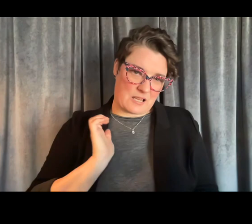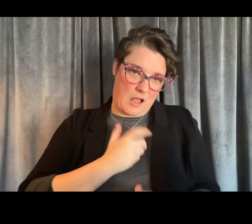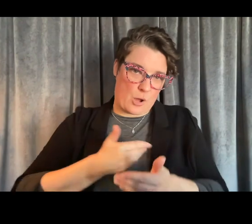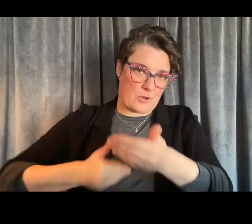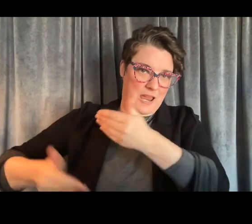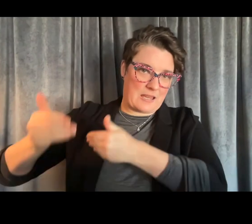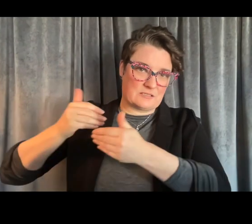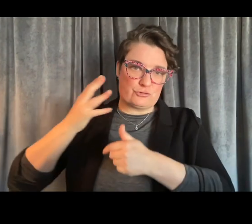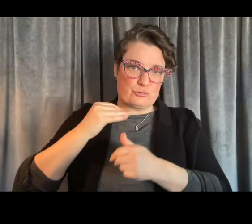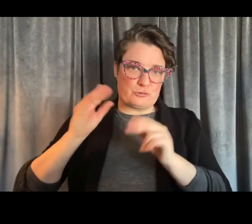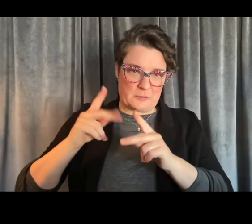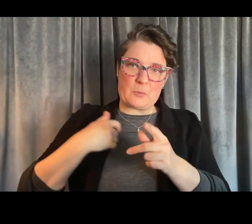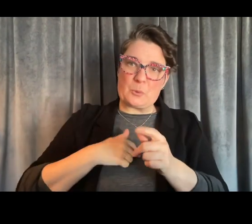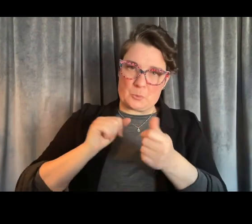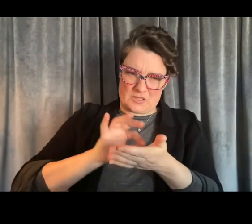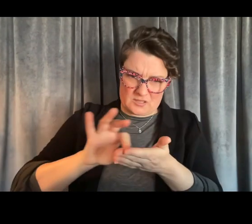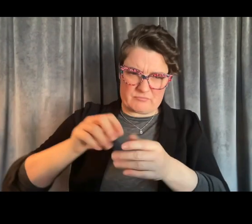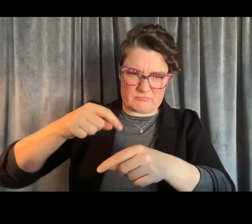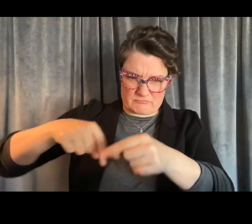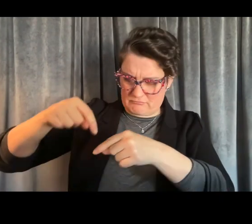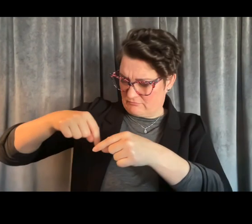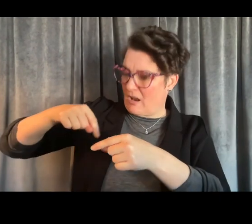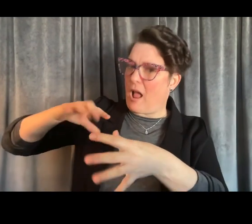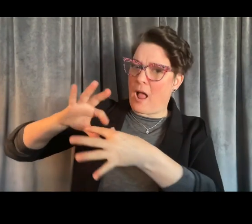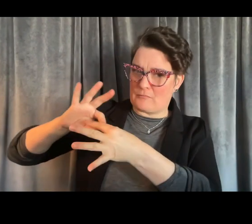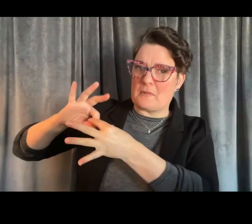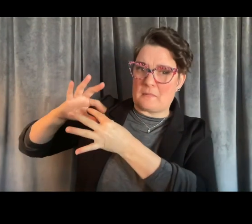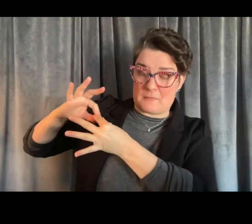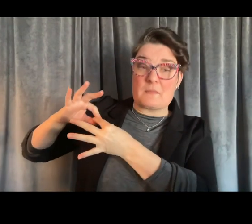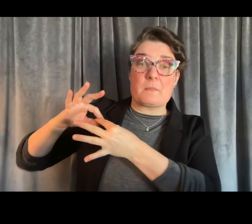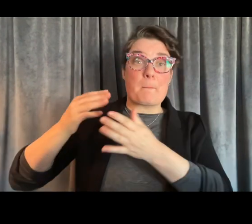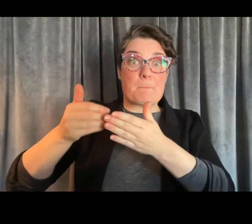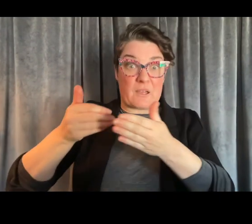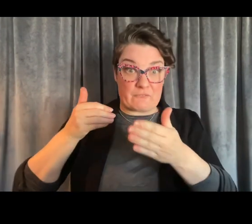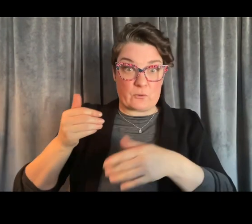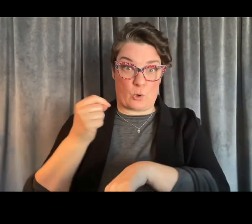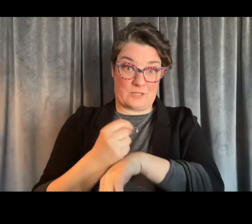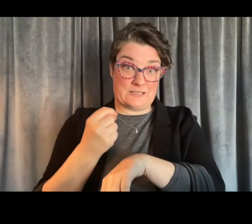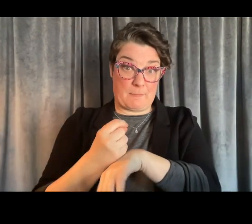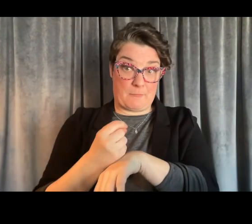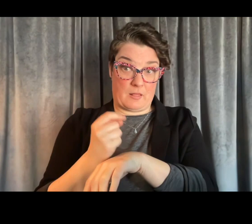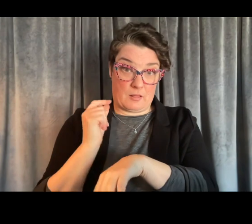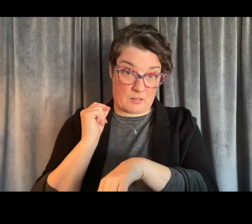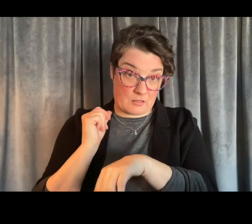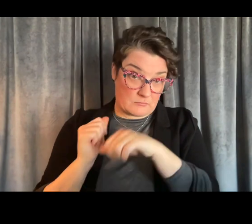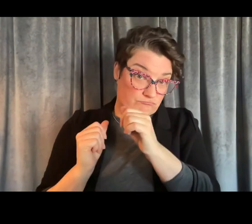we track our lineages back to, Before the temple was put in place, and